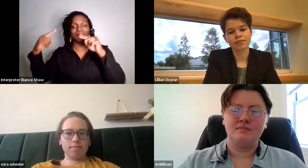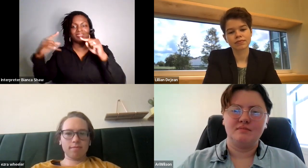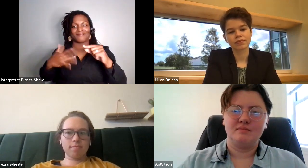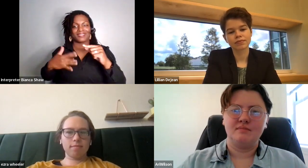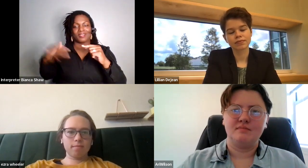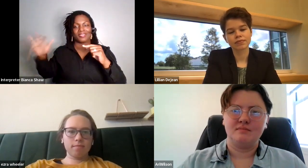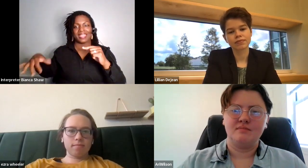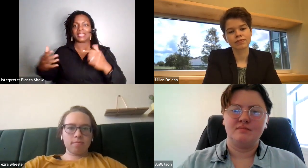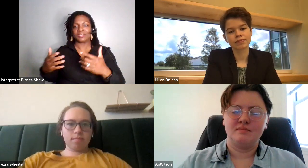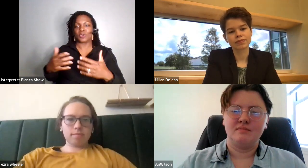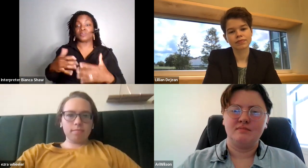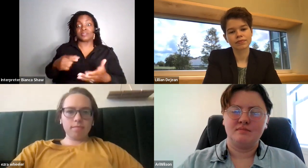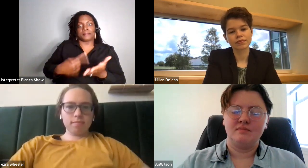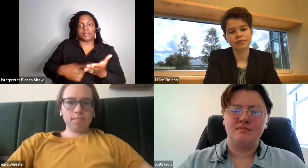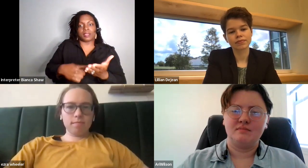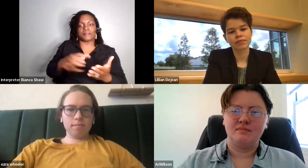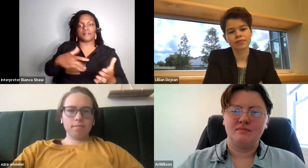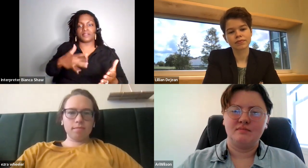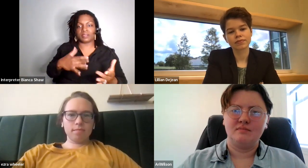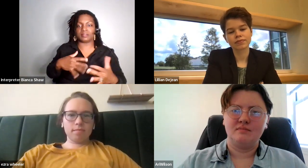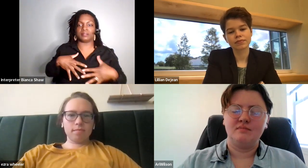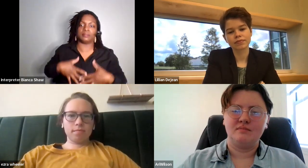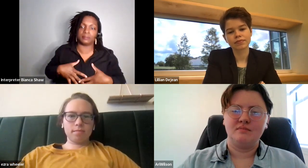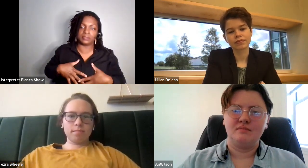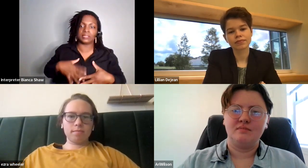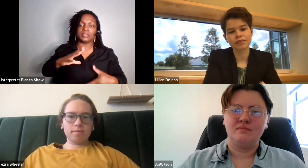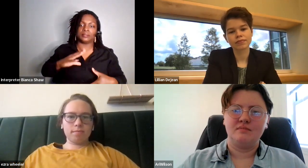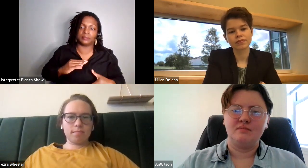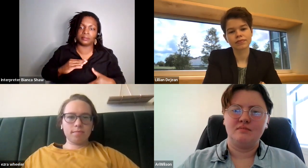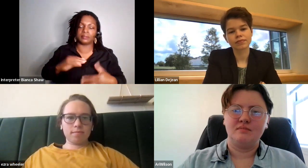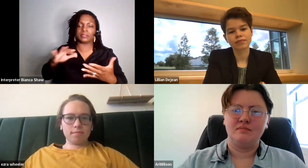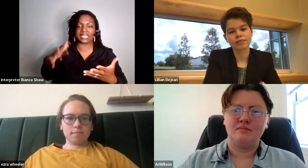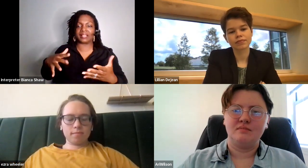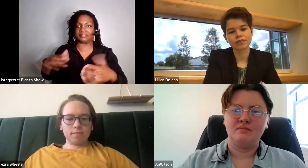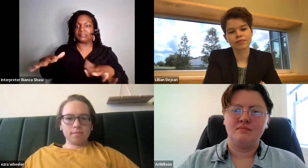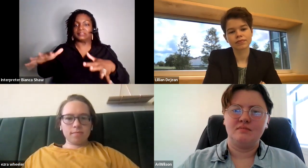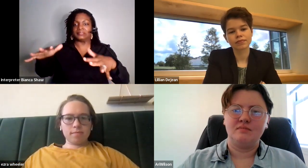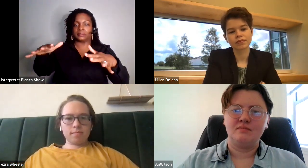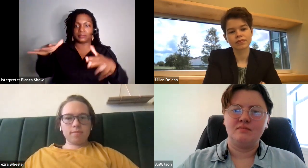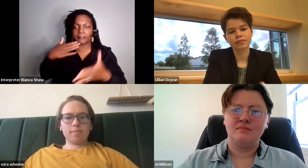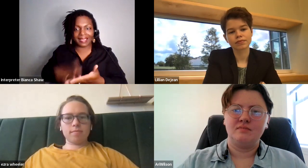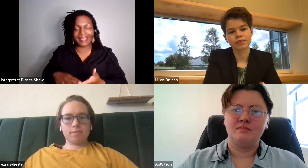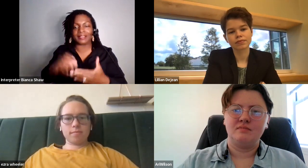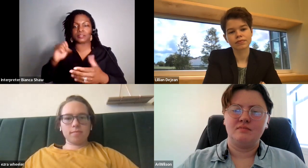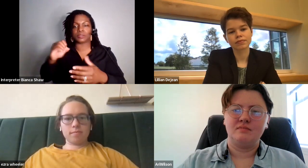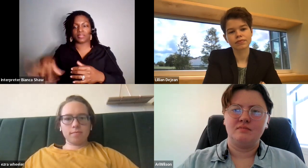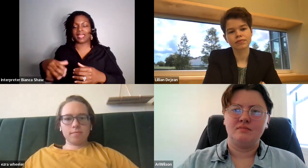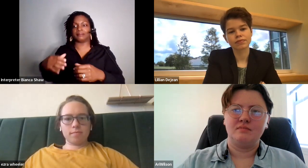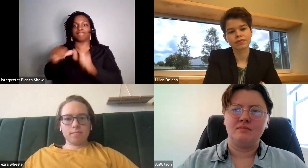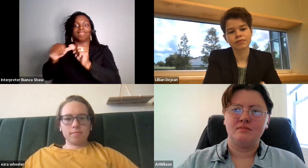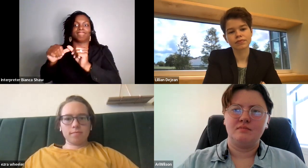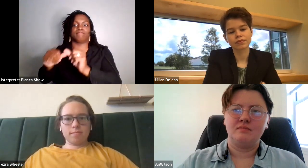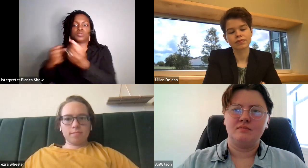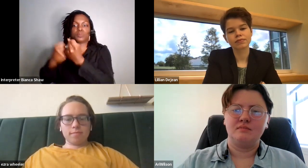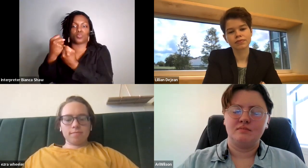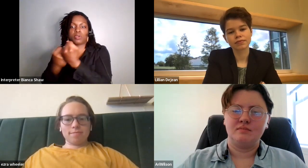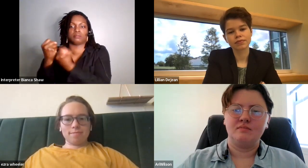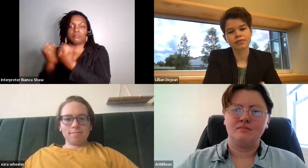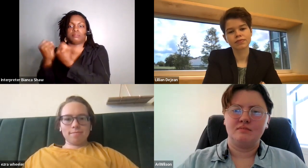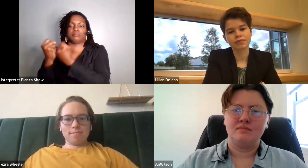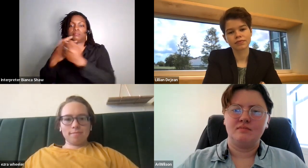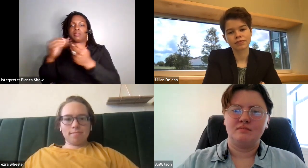So I just want to say, you know, just constant reminders and positive reinforcement because of the the stigma, and then, being non-binary as well, similar to being Trans.